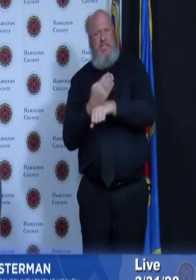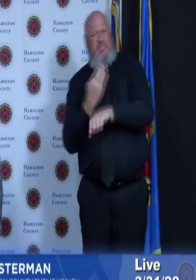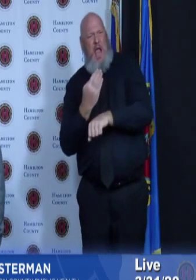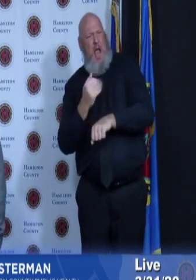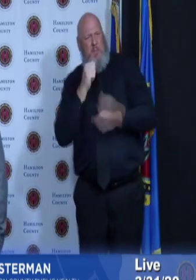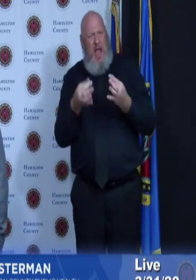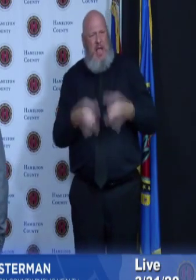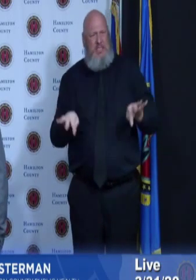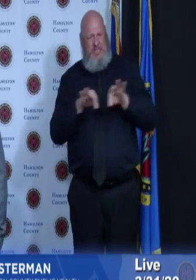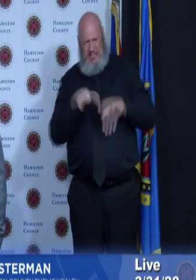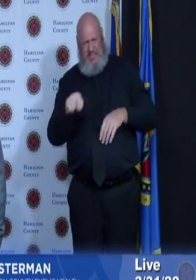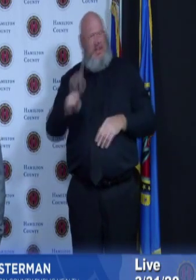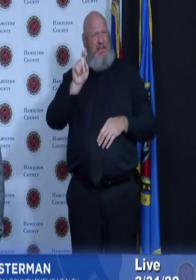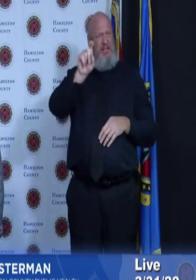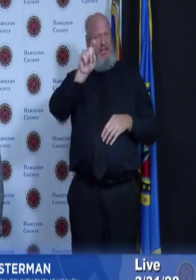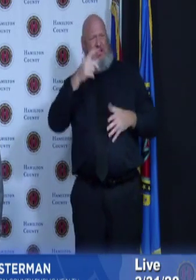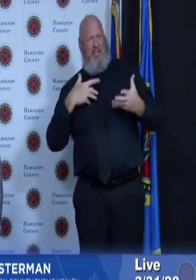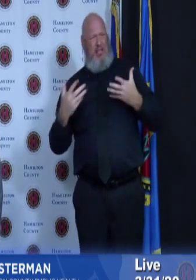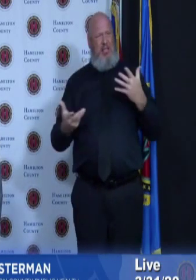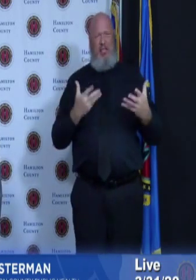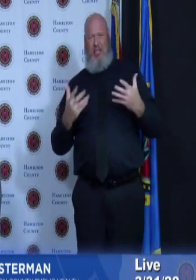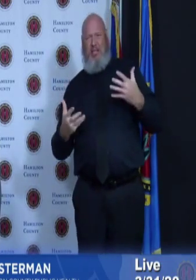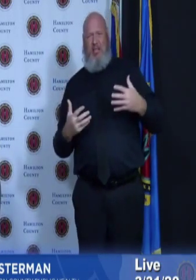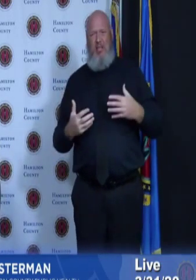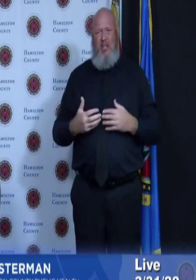valid point in a time where we at the public health and the hospital systems